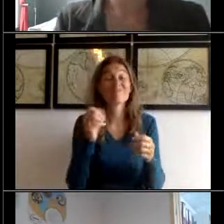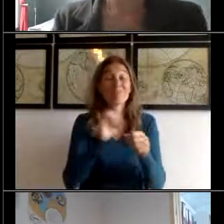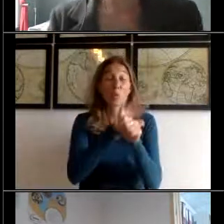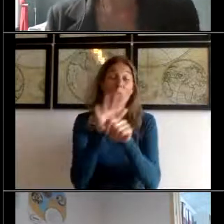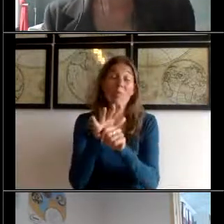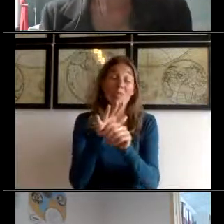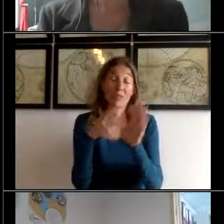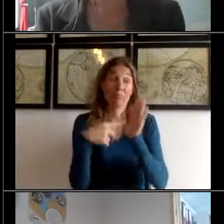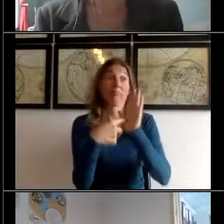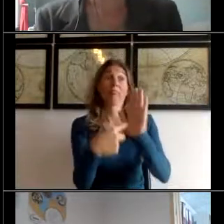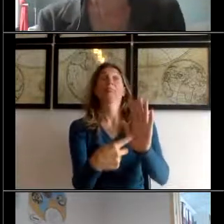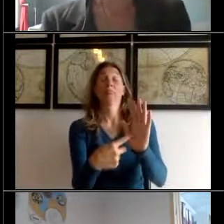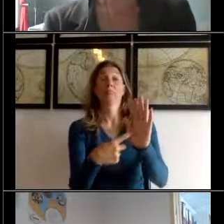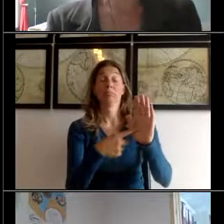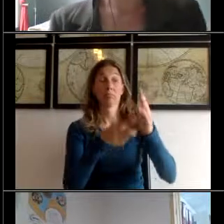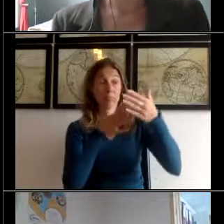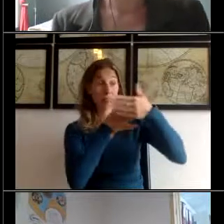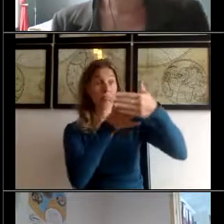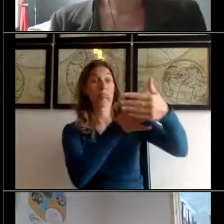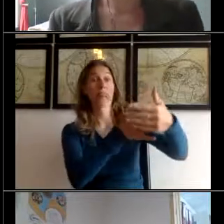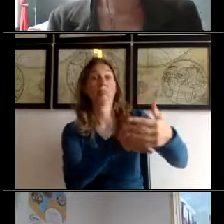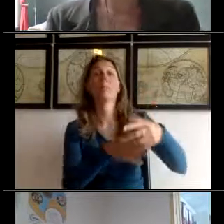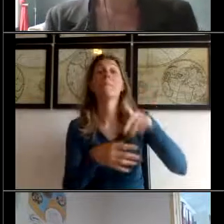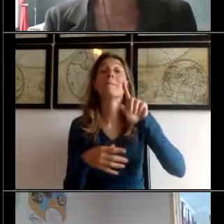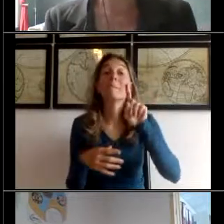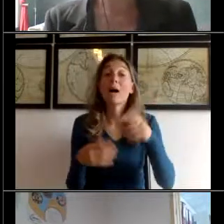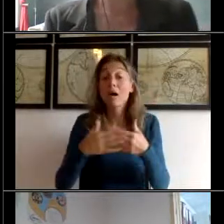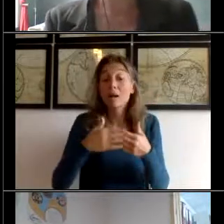We're not going to be sending volunteers in the short term,